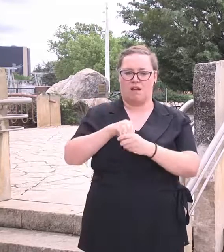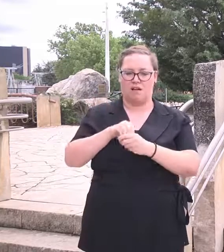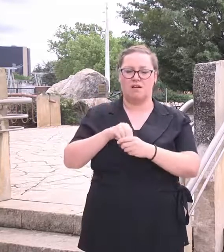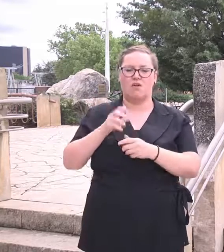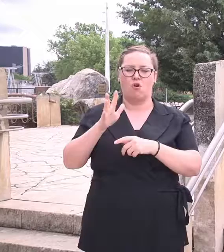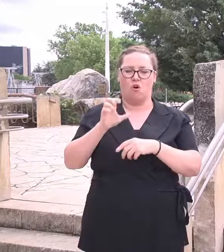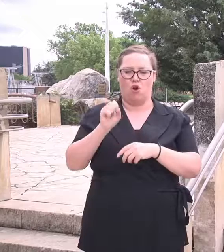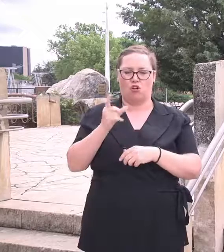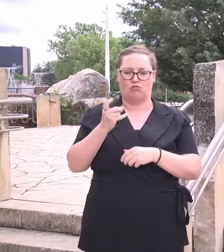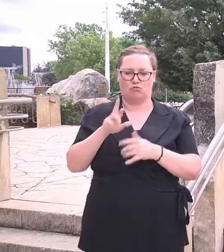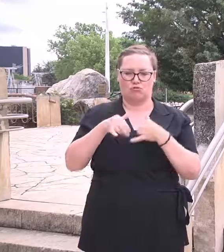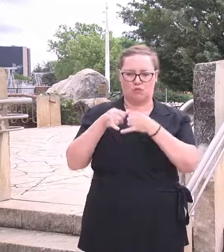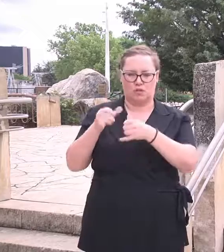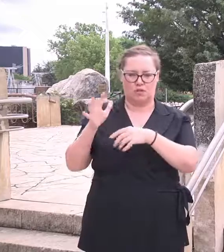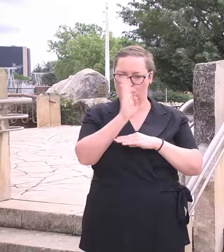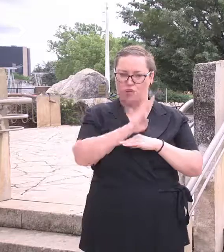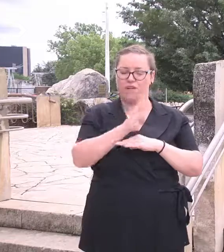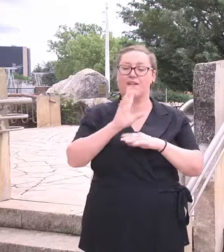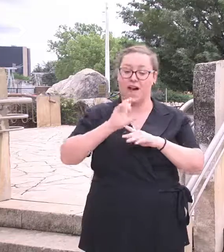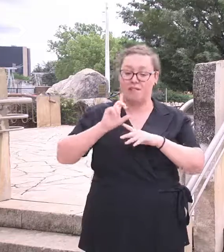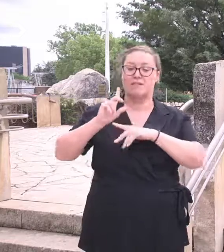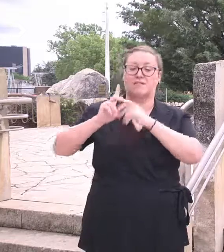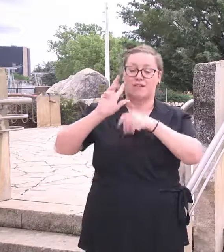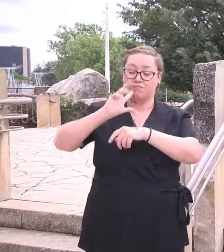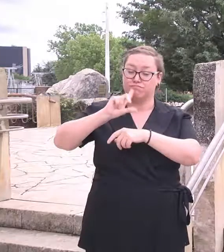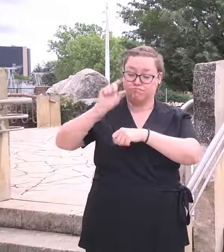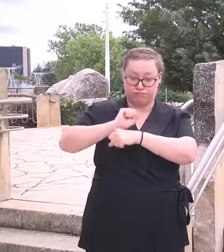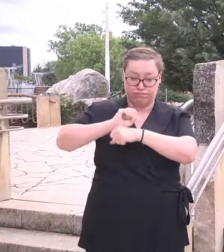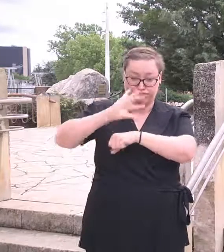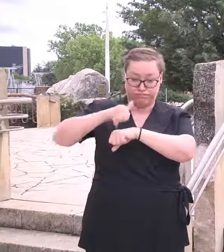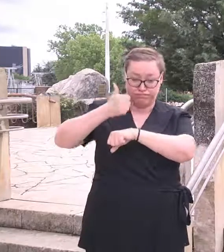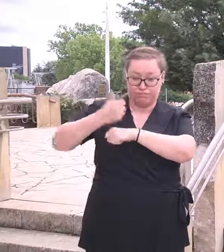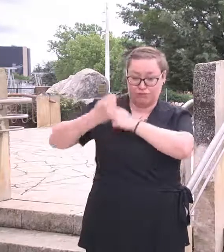really excited to have AJ here performing through outside the museum uh the pow will be from 2:00